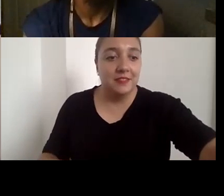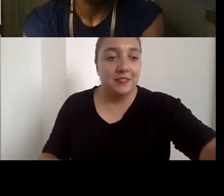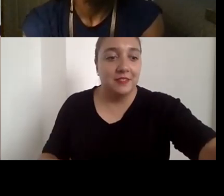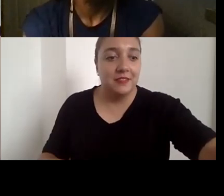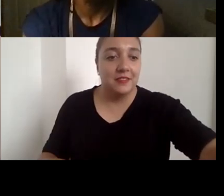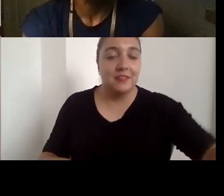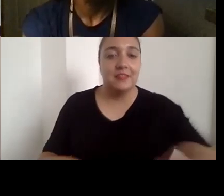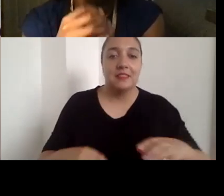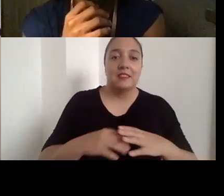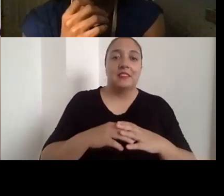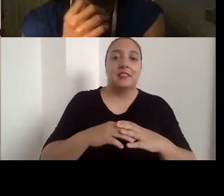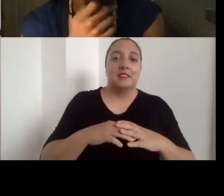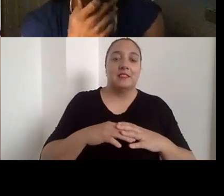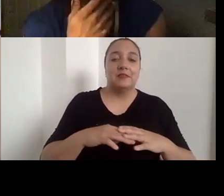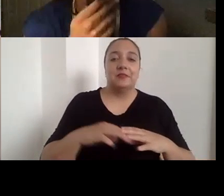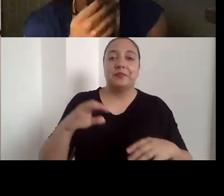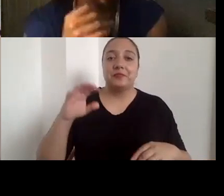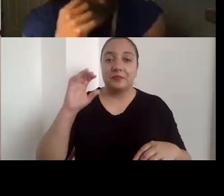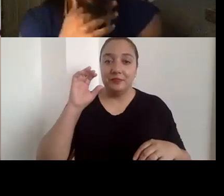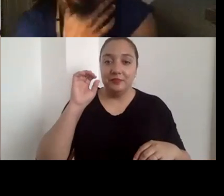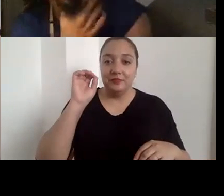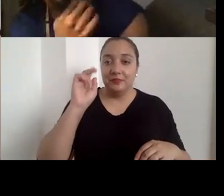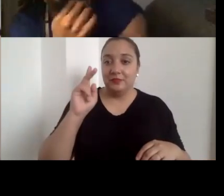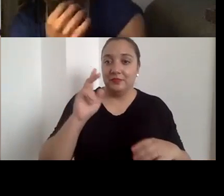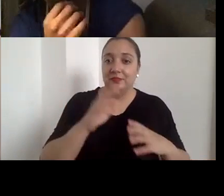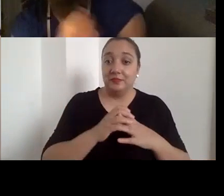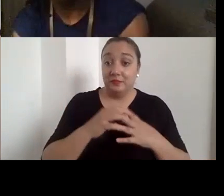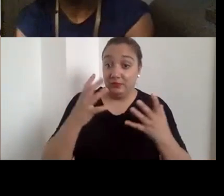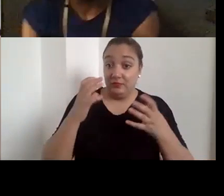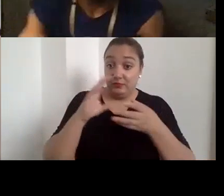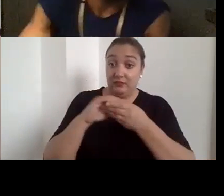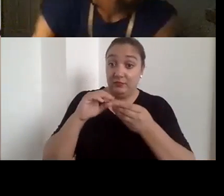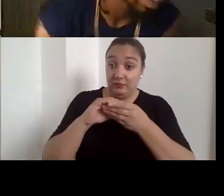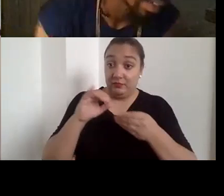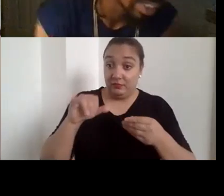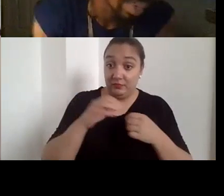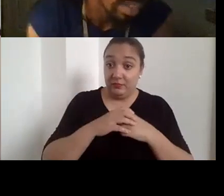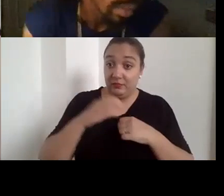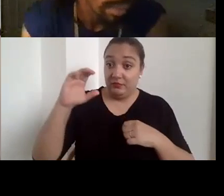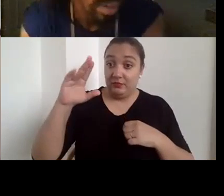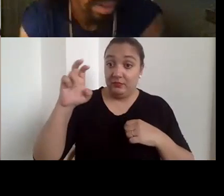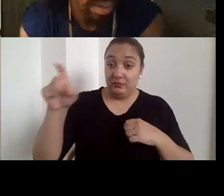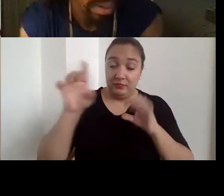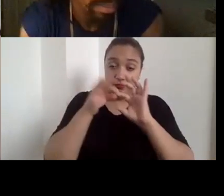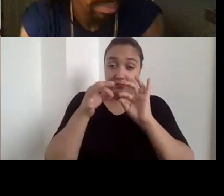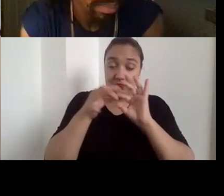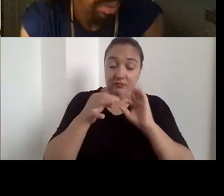Thank you you have expressed so far.